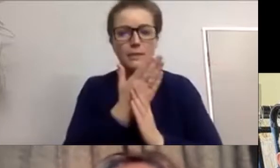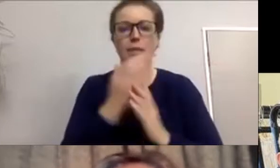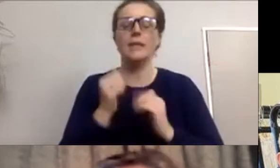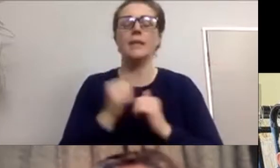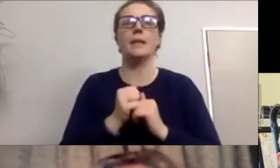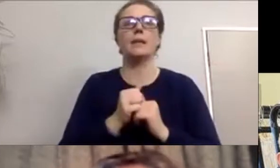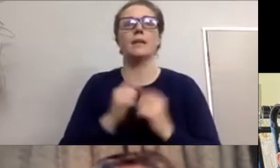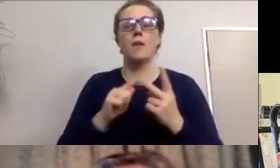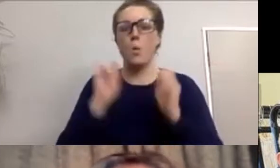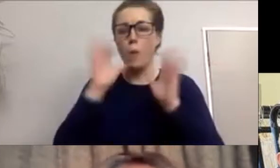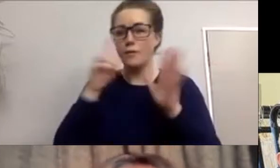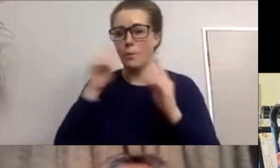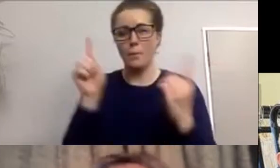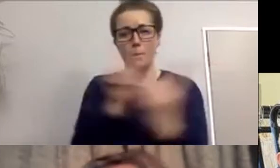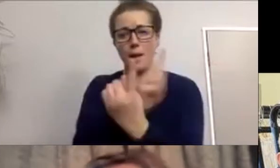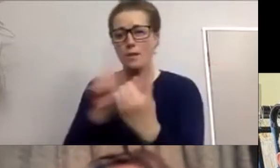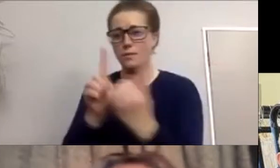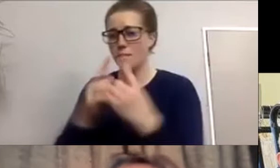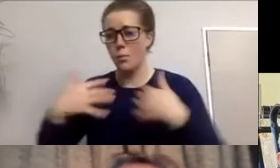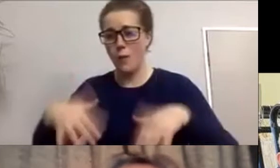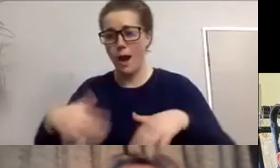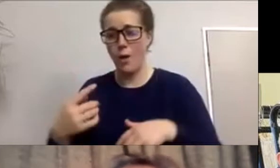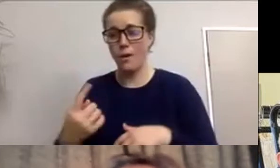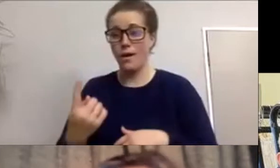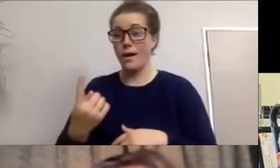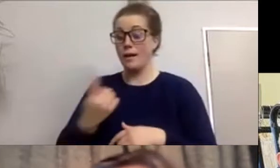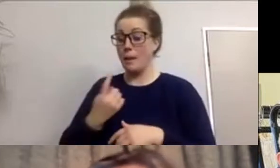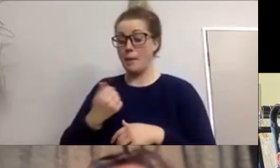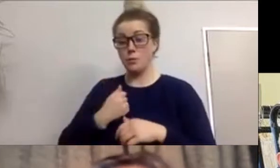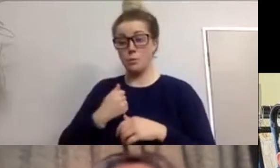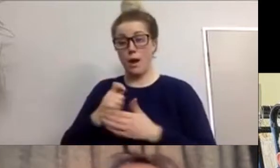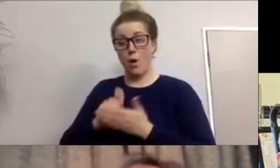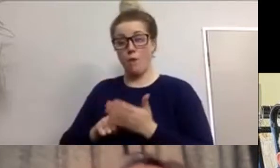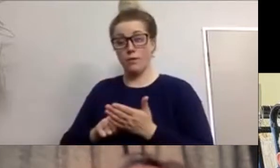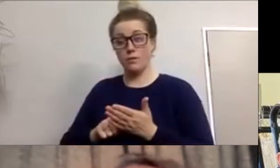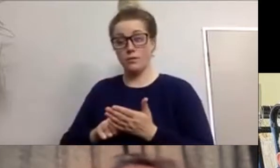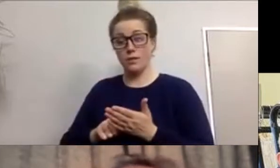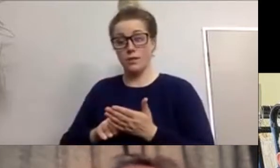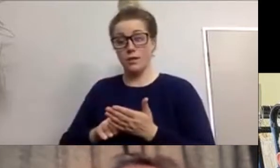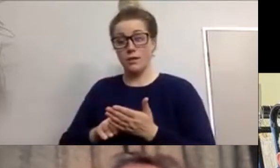wonderful people I met, I came back to my office and I said to myself what